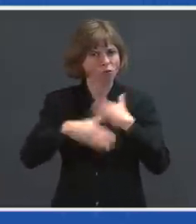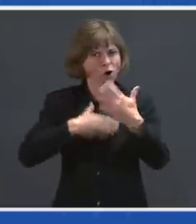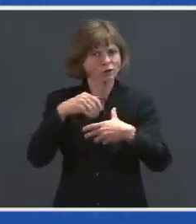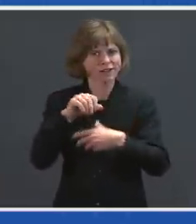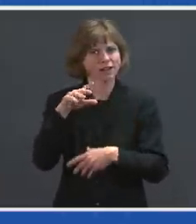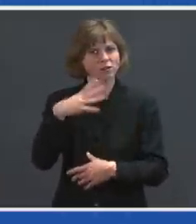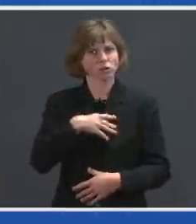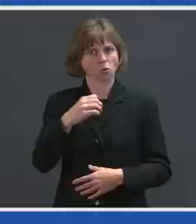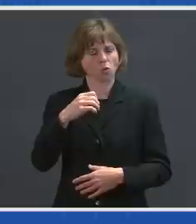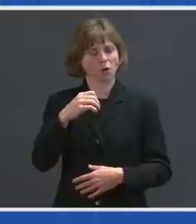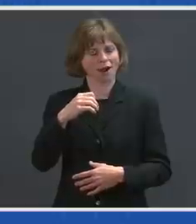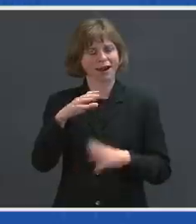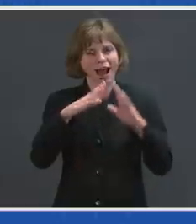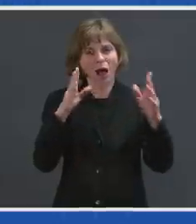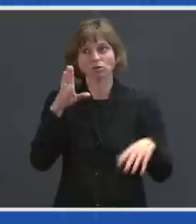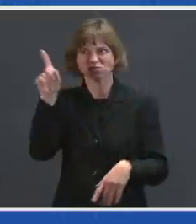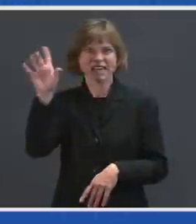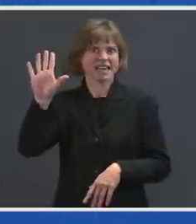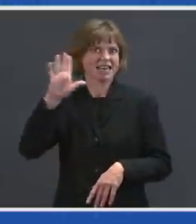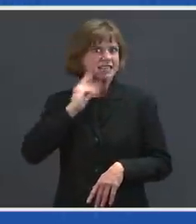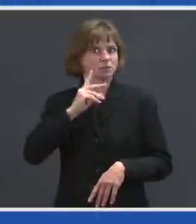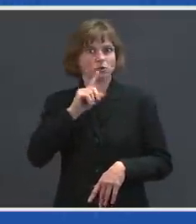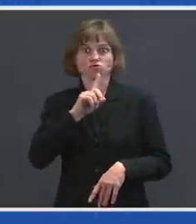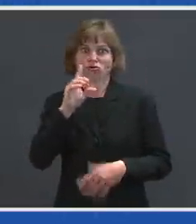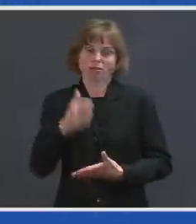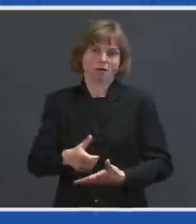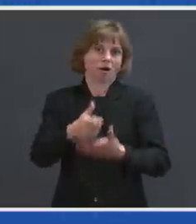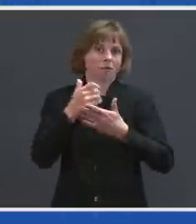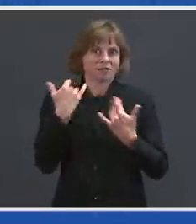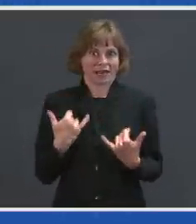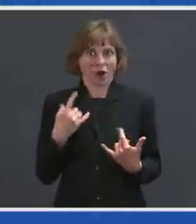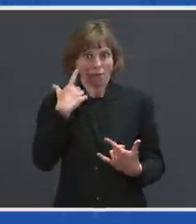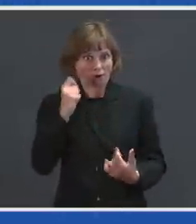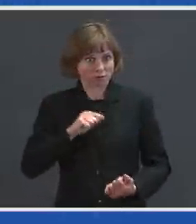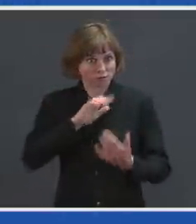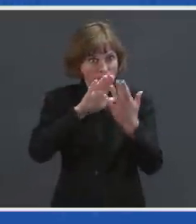As we face the coronavirus crisis, Joe Biden has been a voice of reason